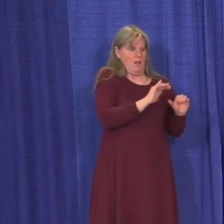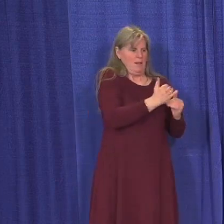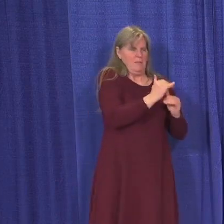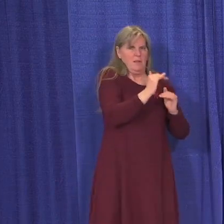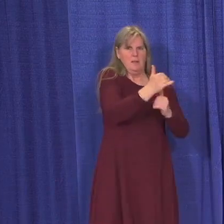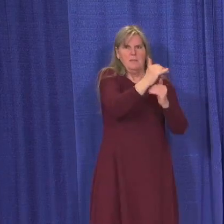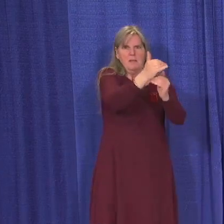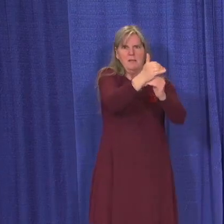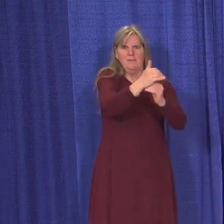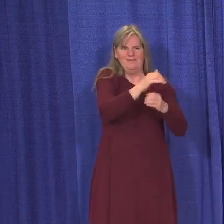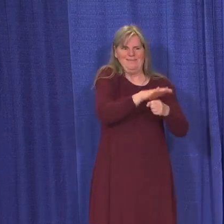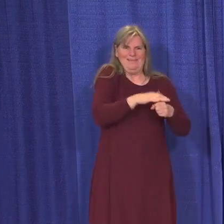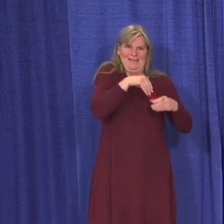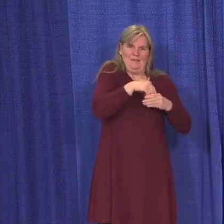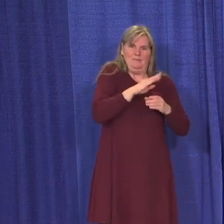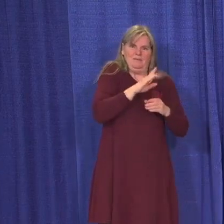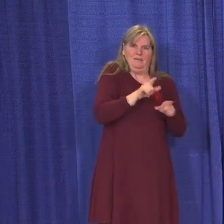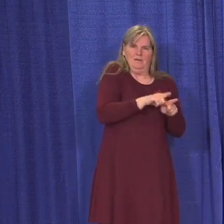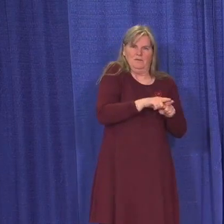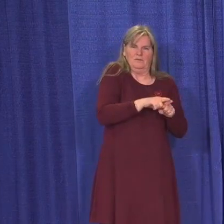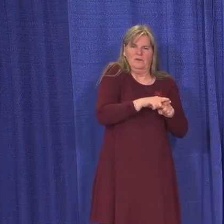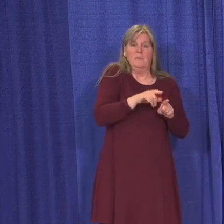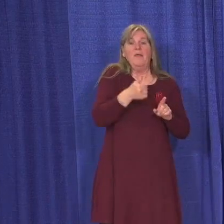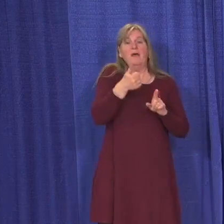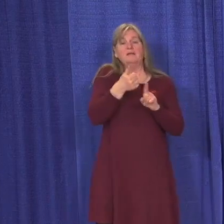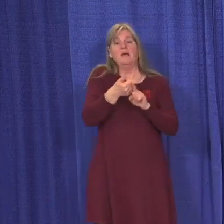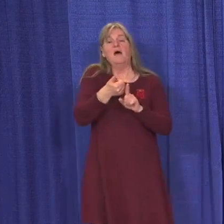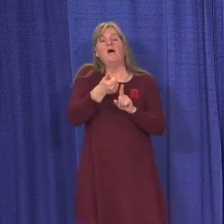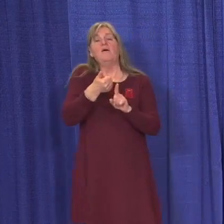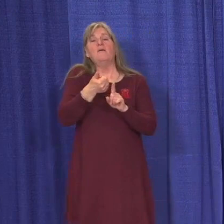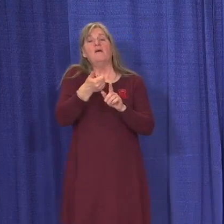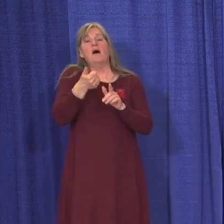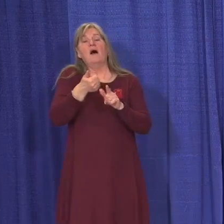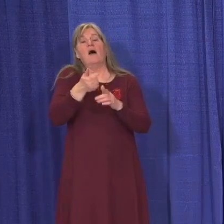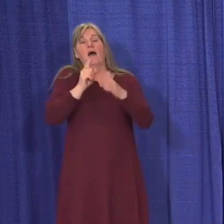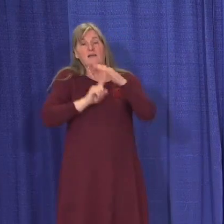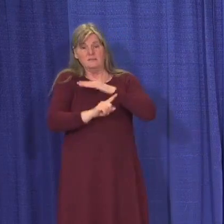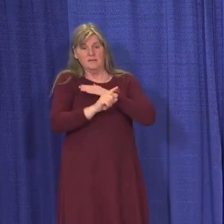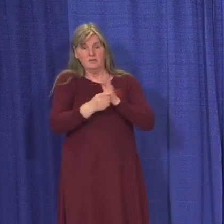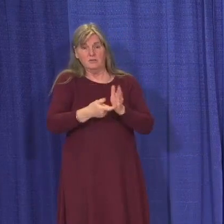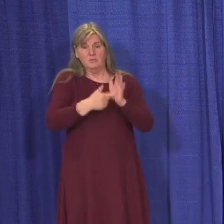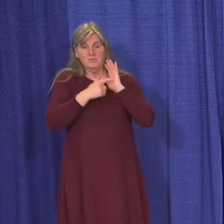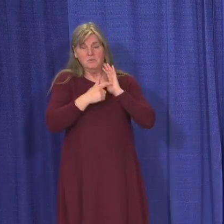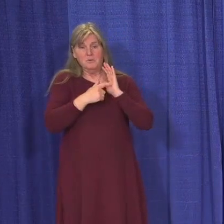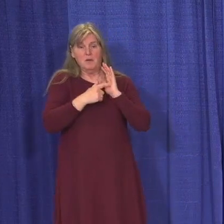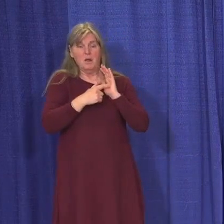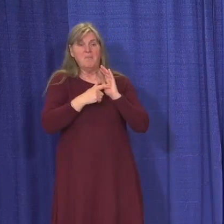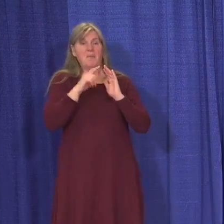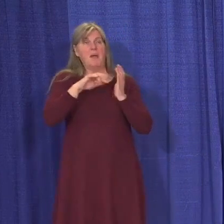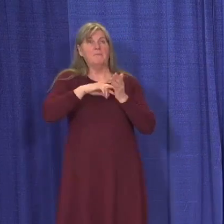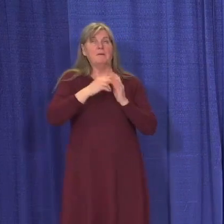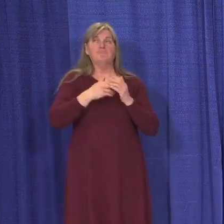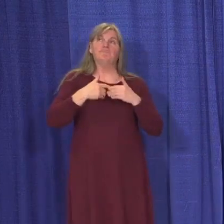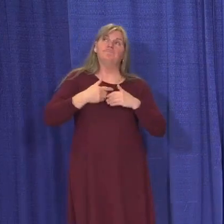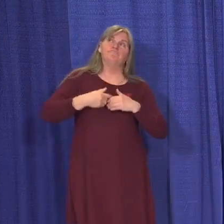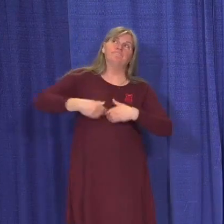In BC nonessential travel between regions is not permitted although we hope this will be